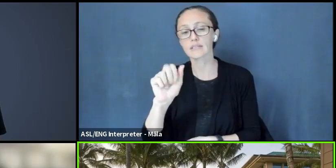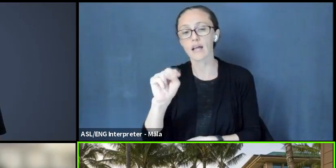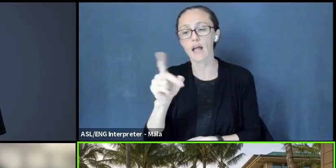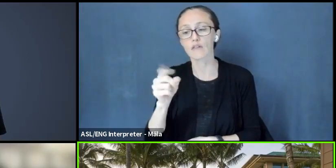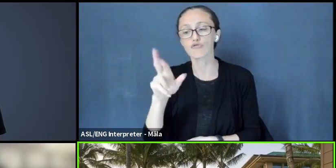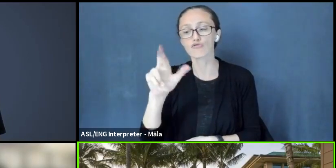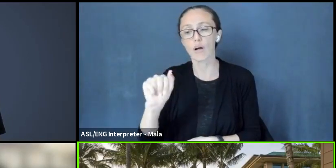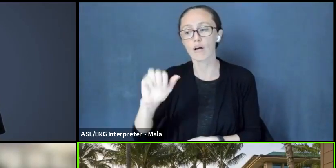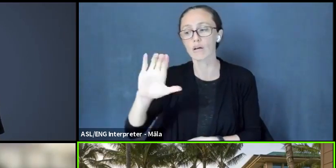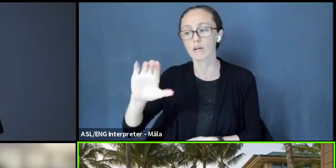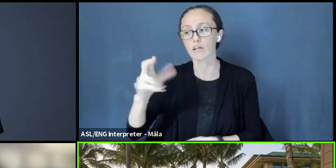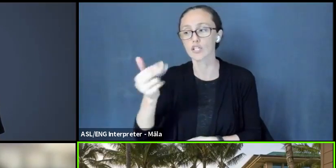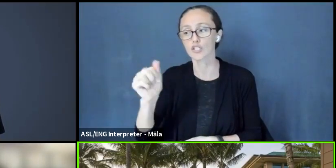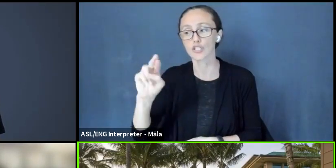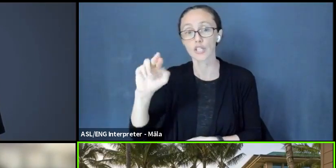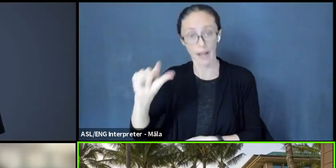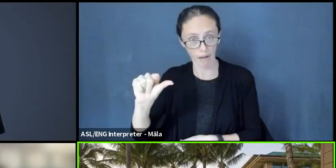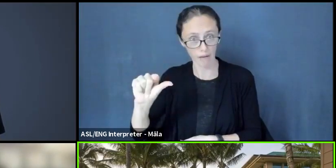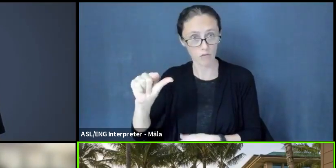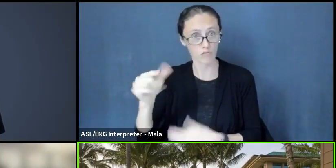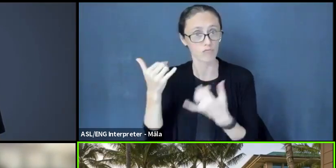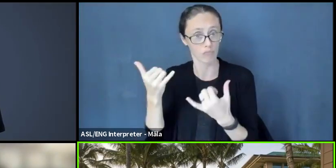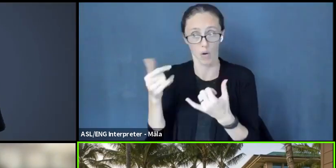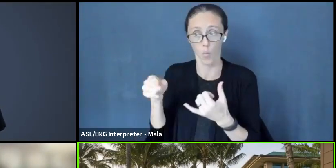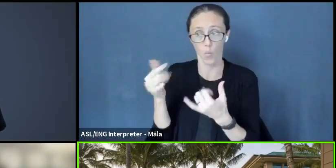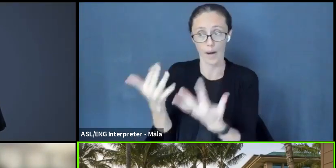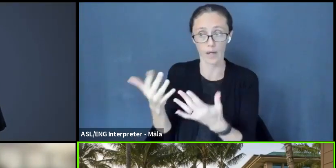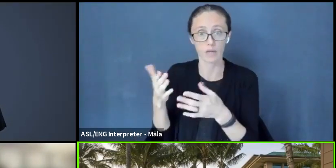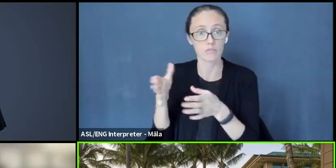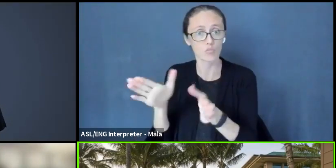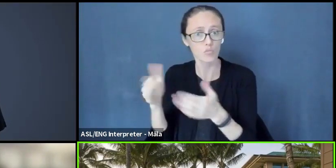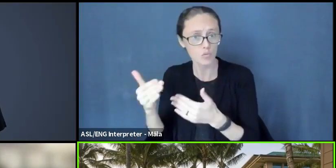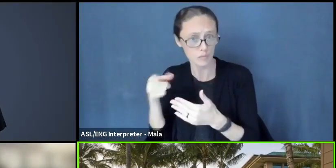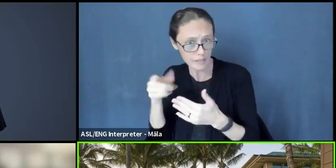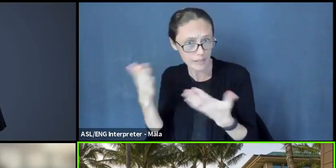She is rather expert in some of this as well.